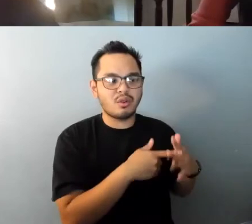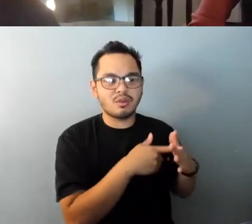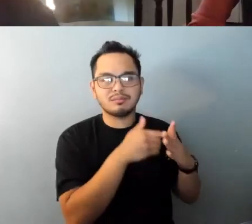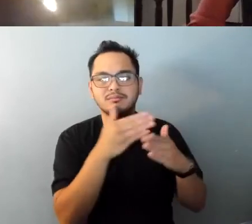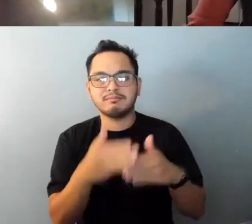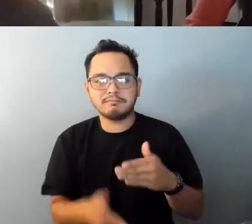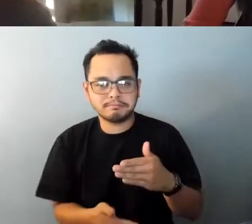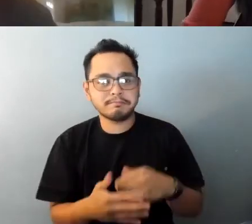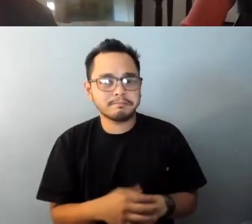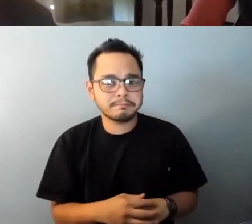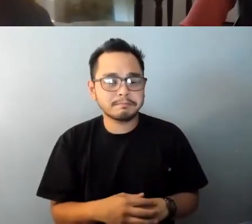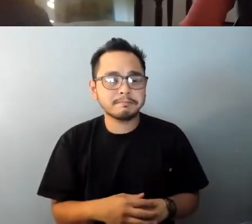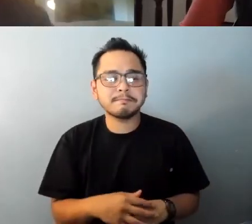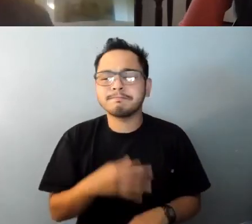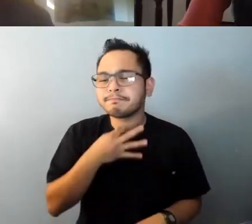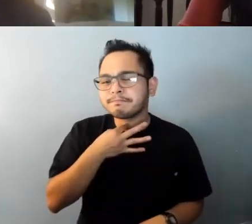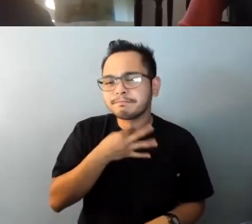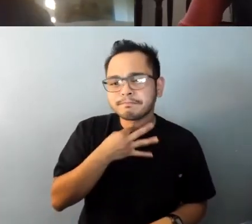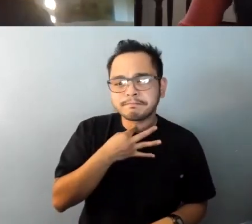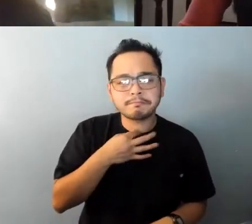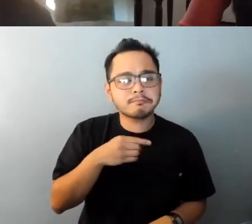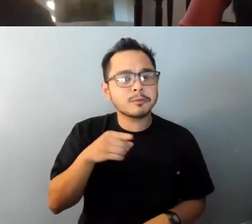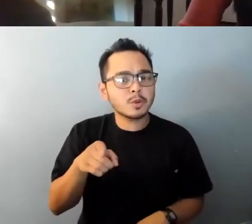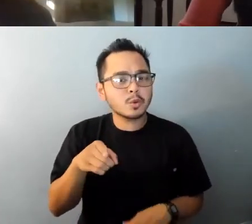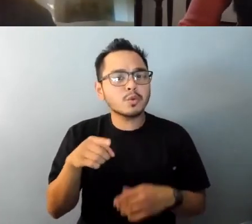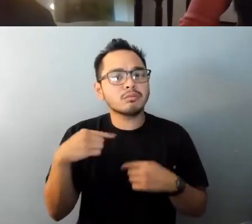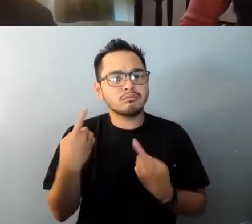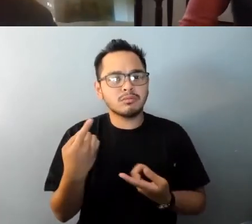You know, the story. I'm curious about your perspectives from your